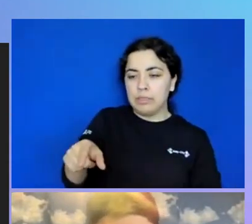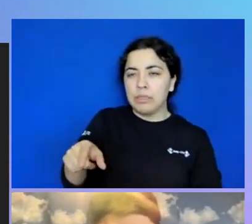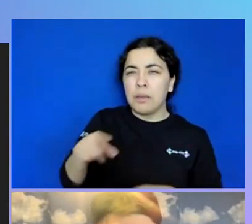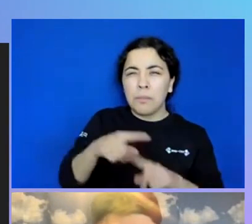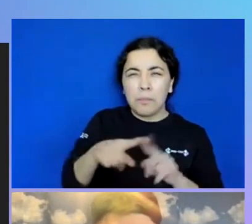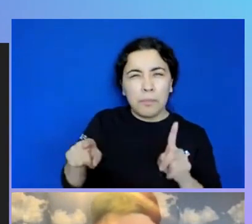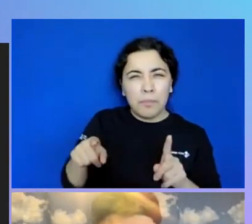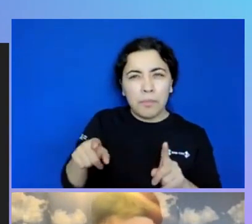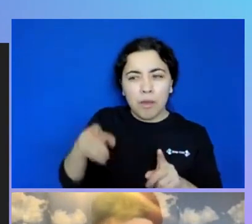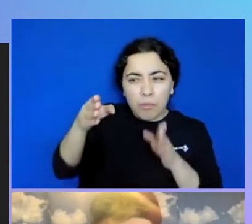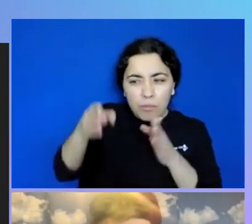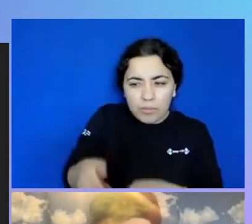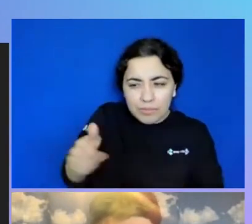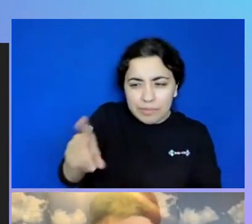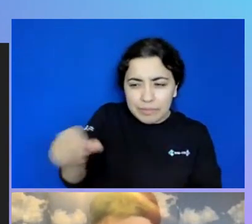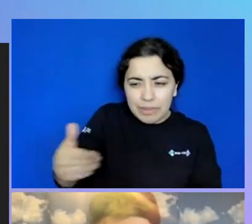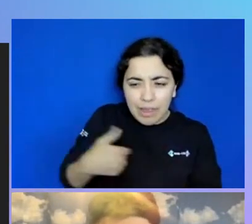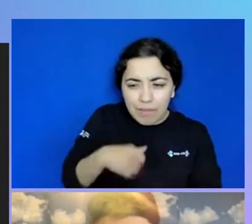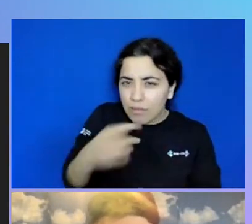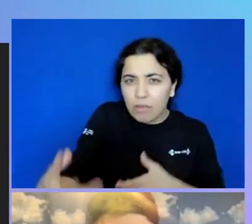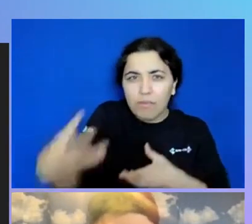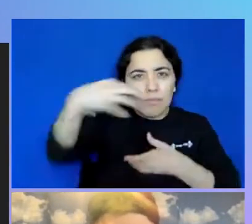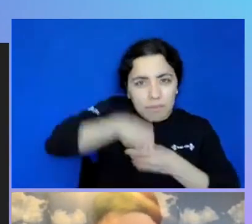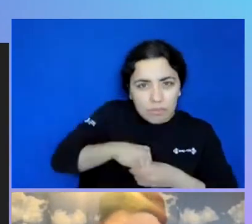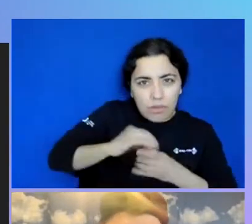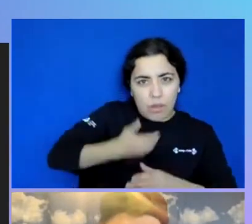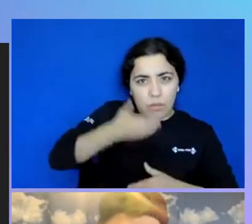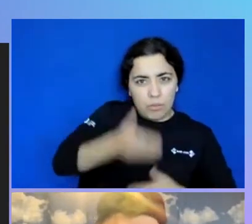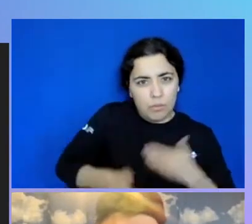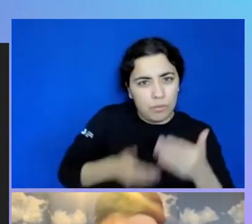opportunities or inefficient processes as well. More morale